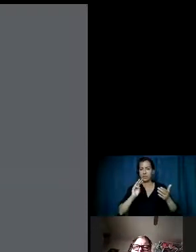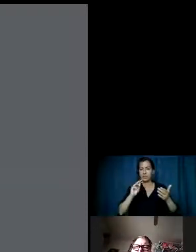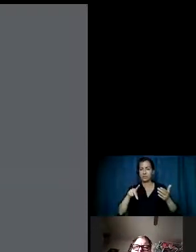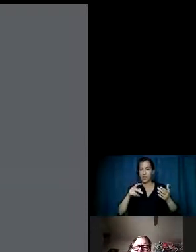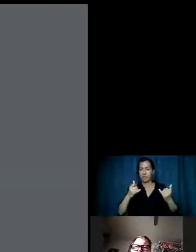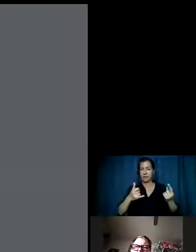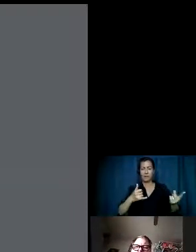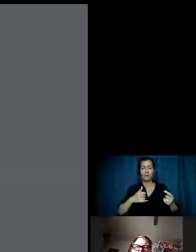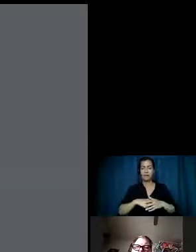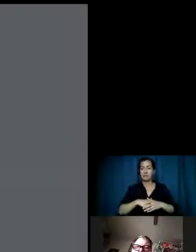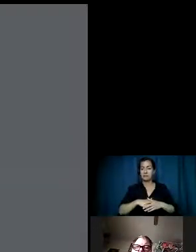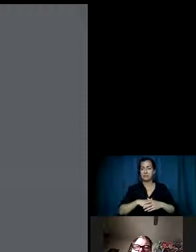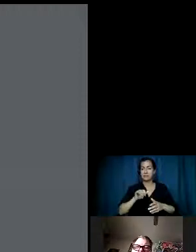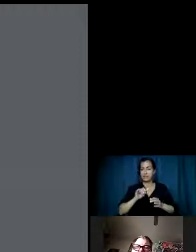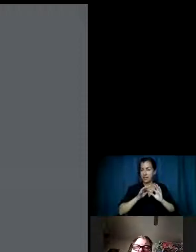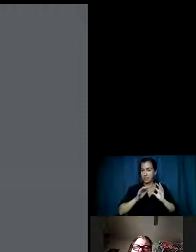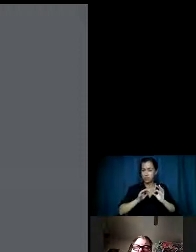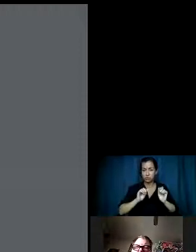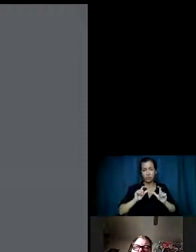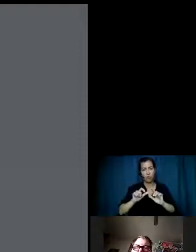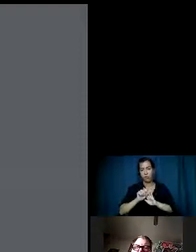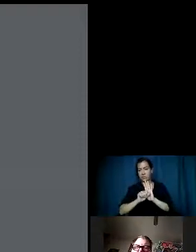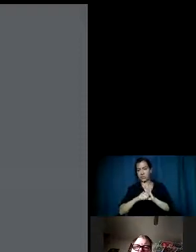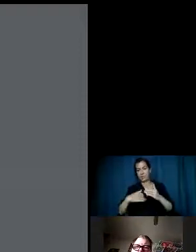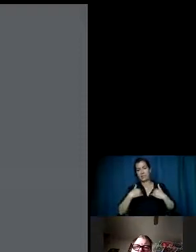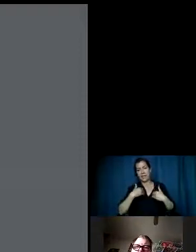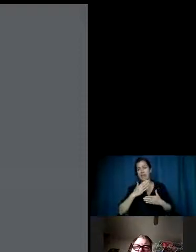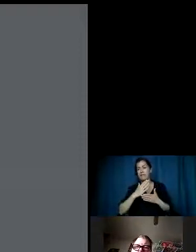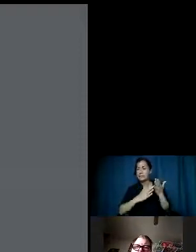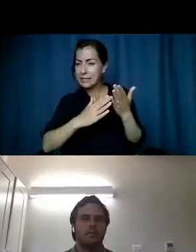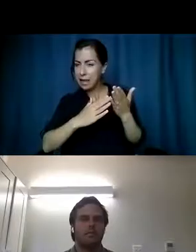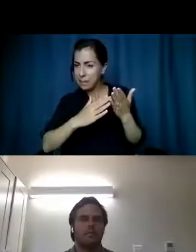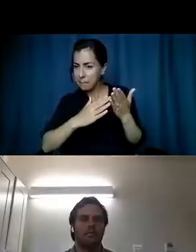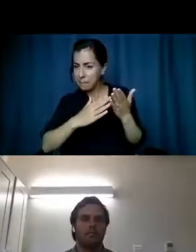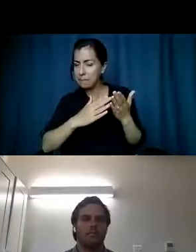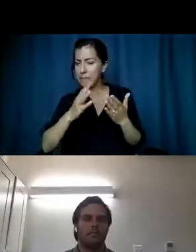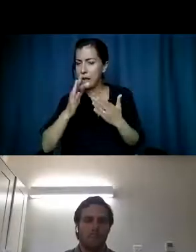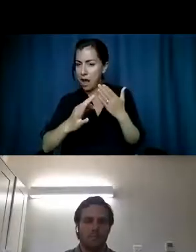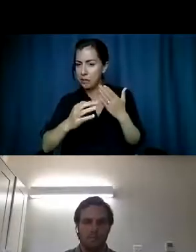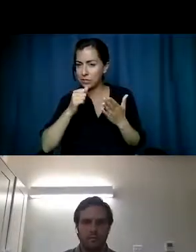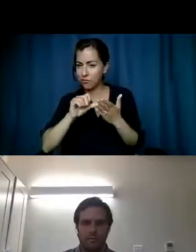There's another question - what should a person do if